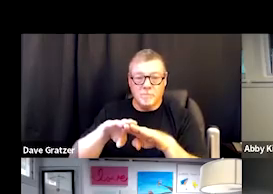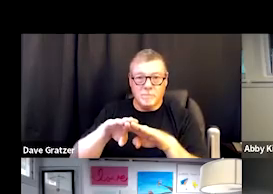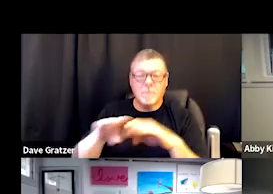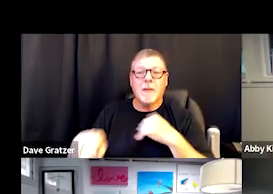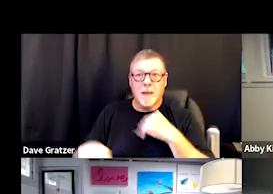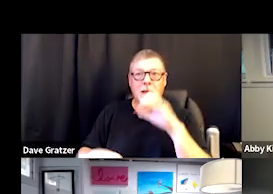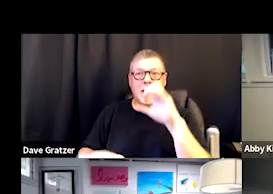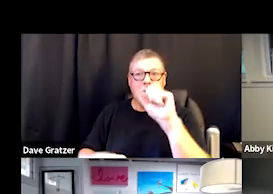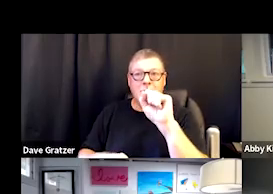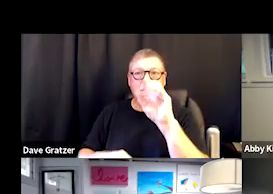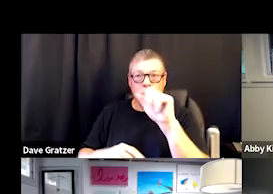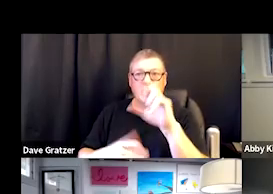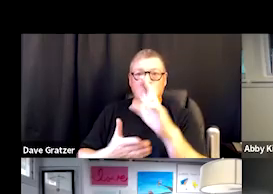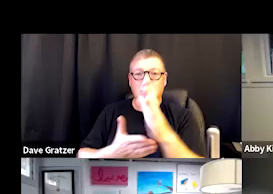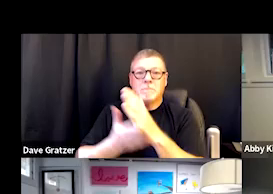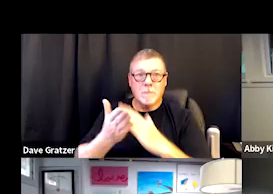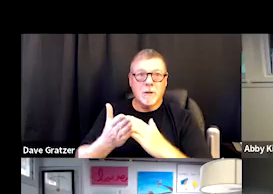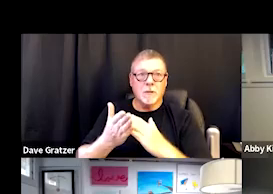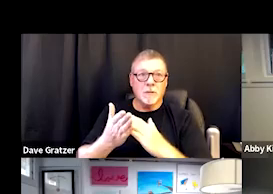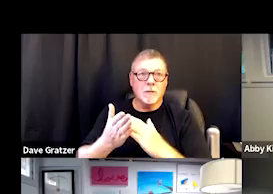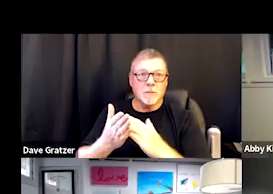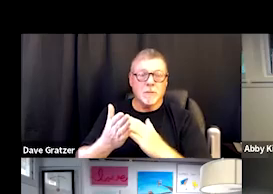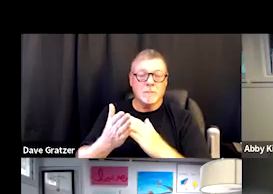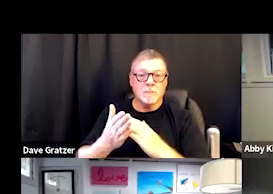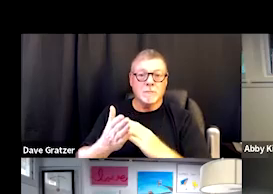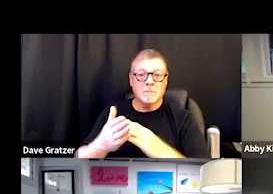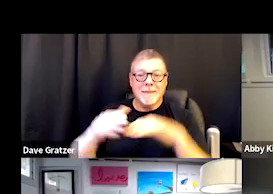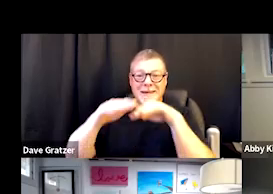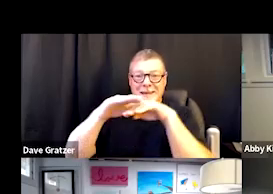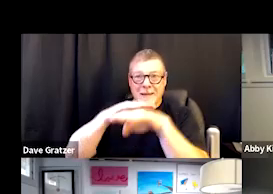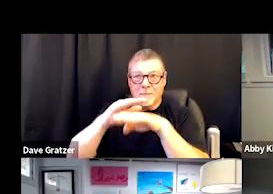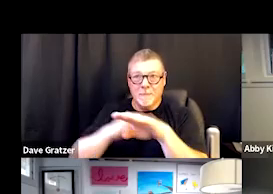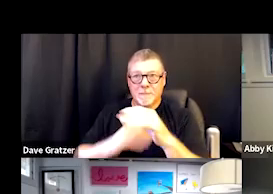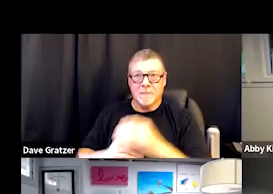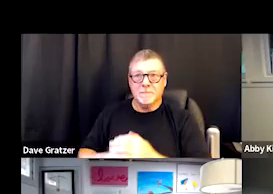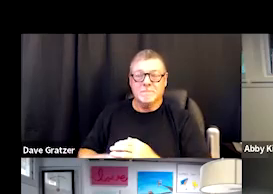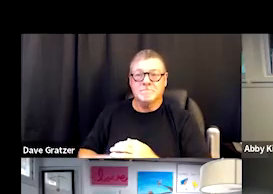as a part of the mission of that funding stream.